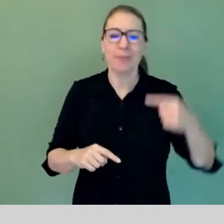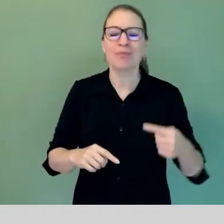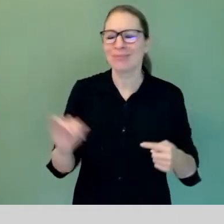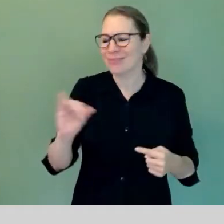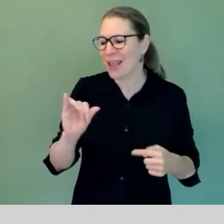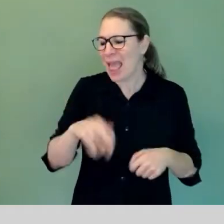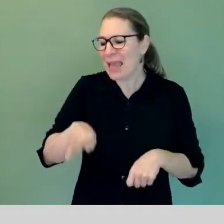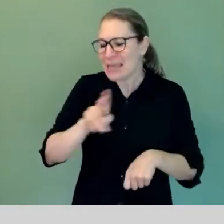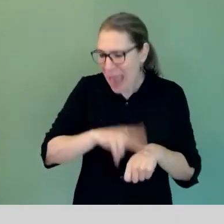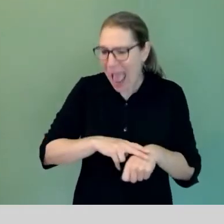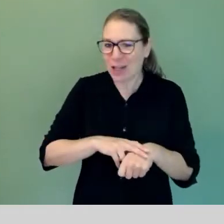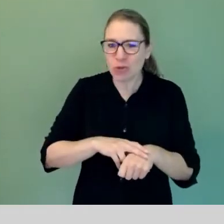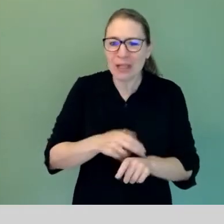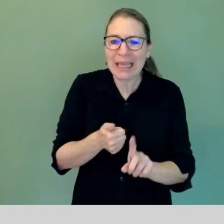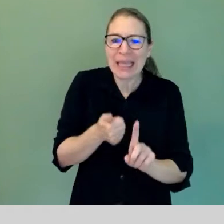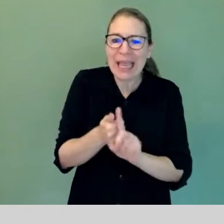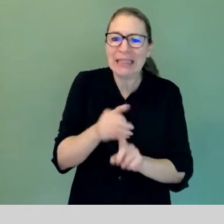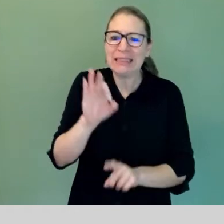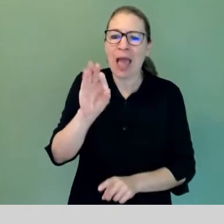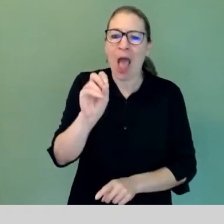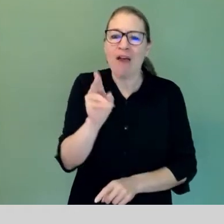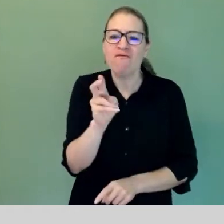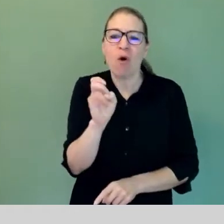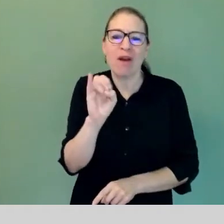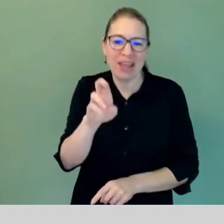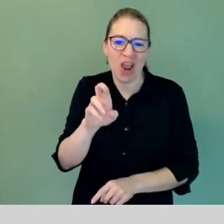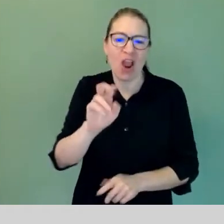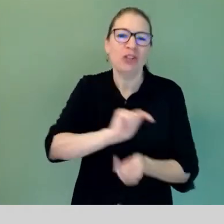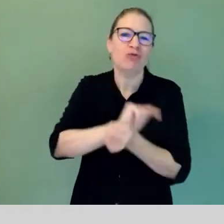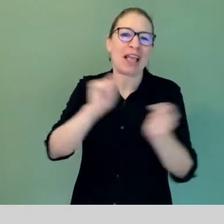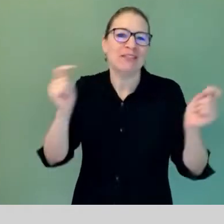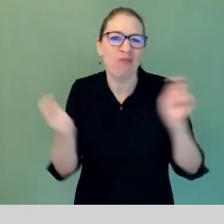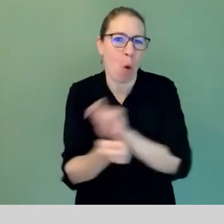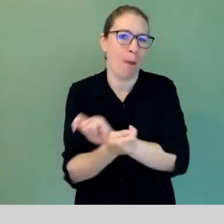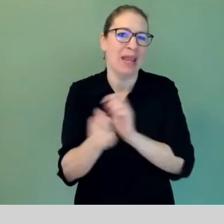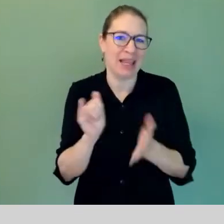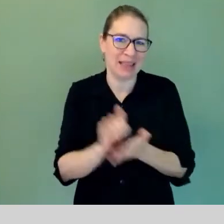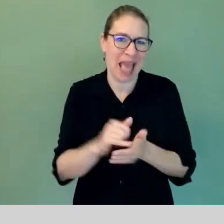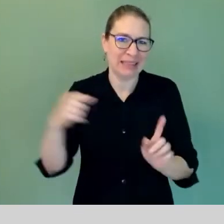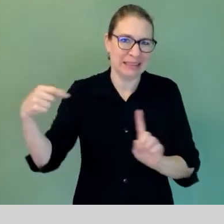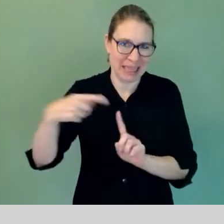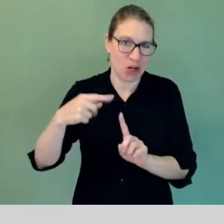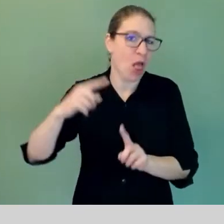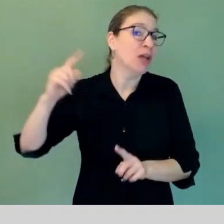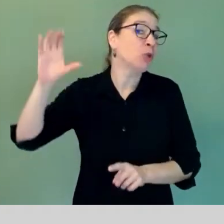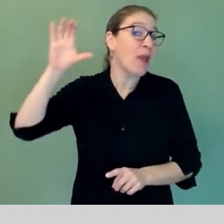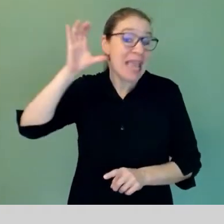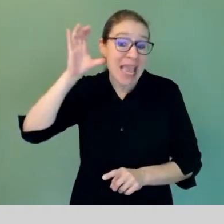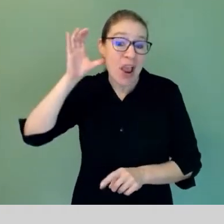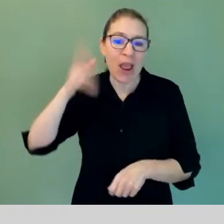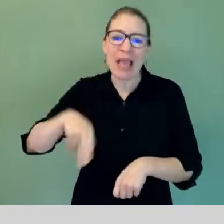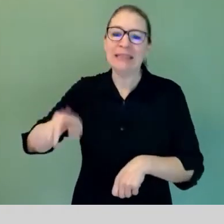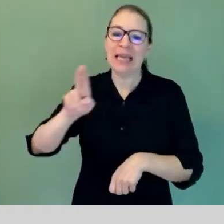it's like it's naturally a full year transforming the signal. So it's treated as like a year's a natural